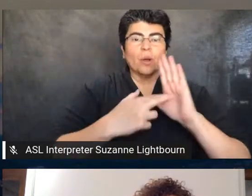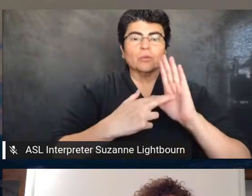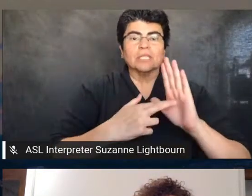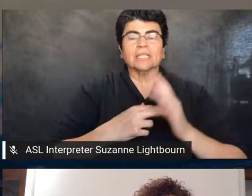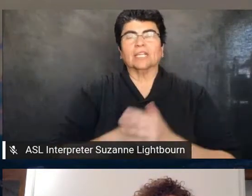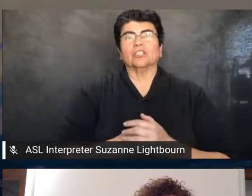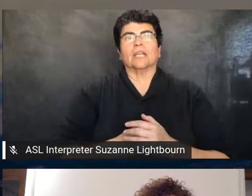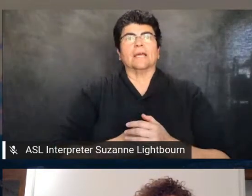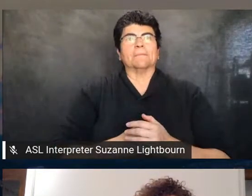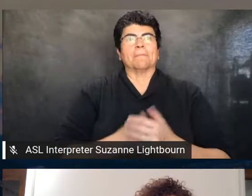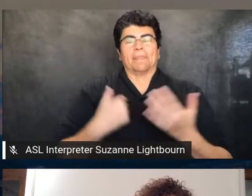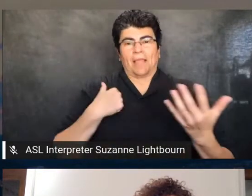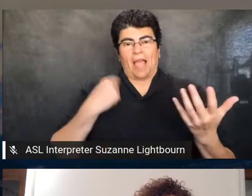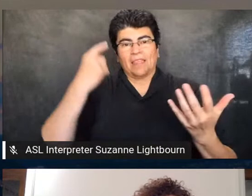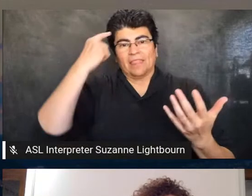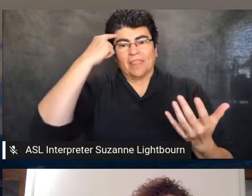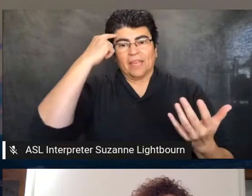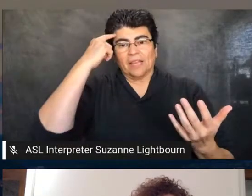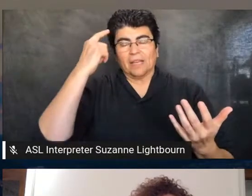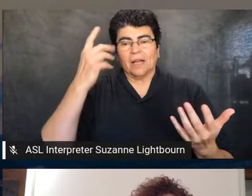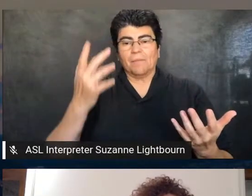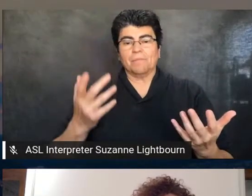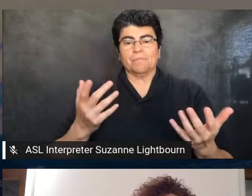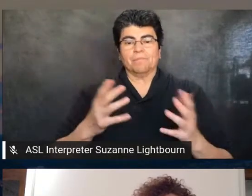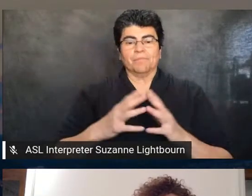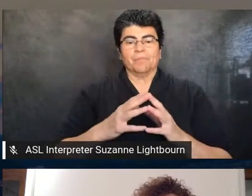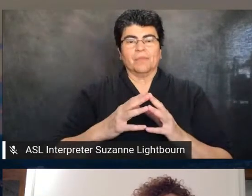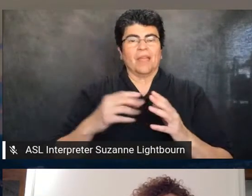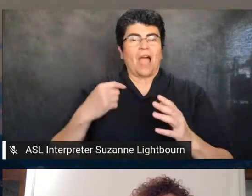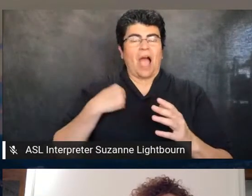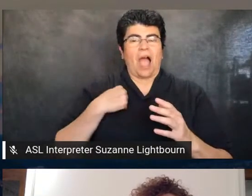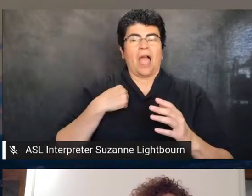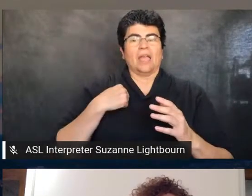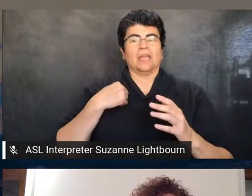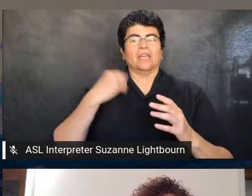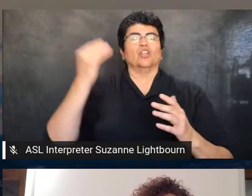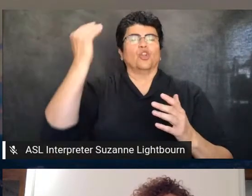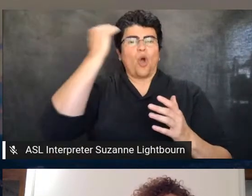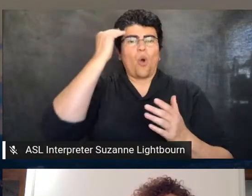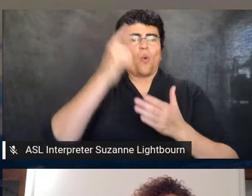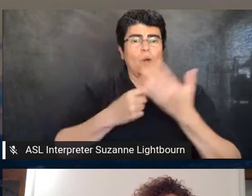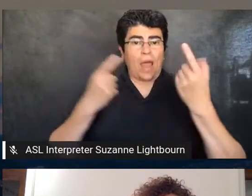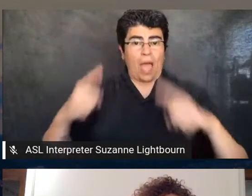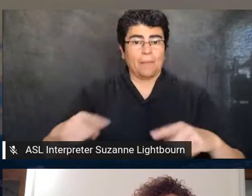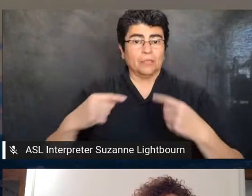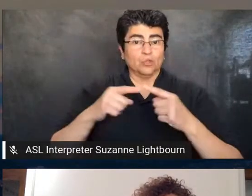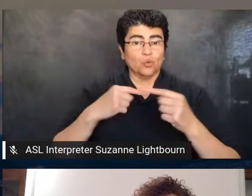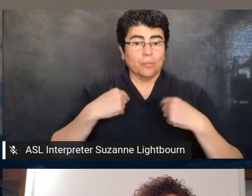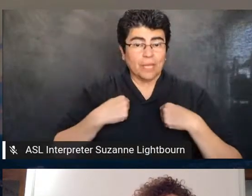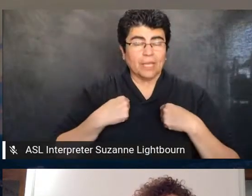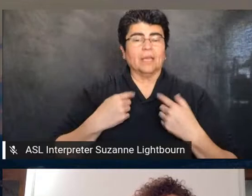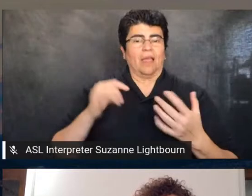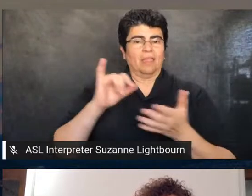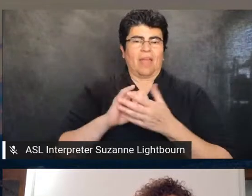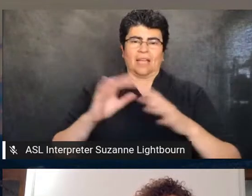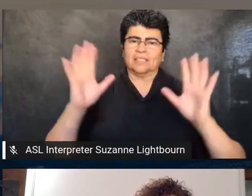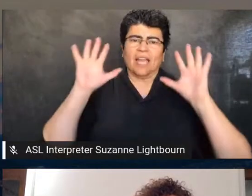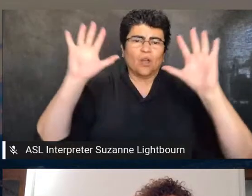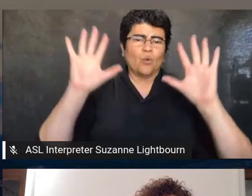So I see what happened to me as an incredible opportunity, I was given a gift,